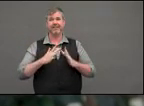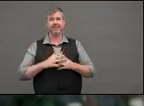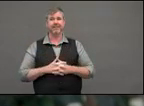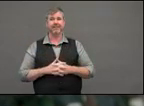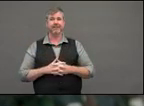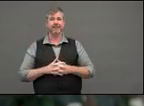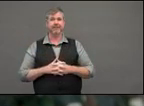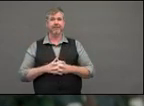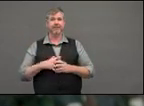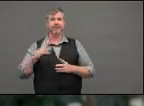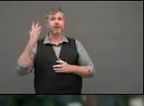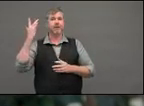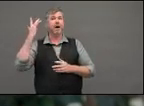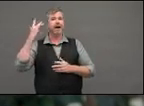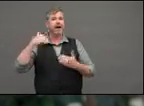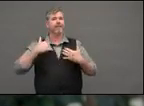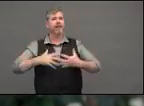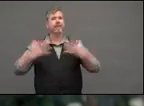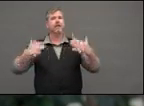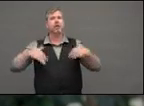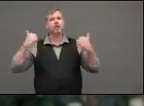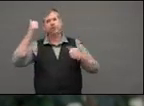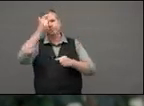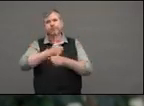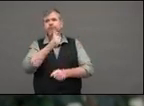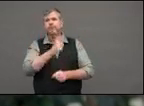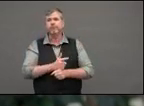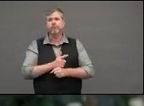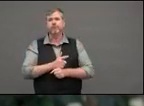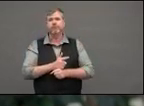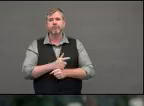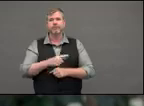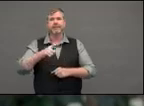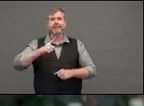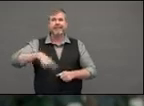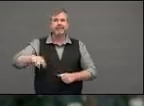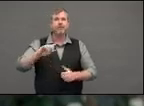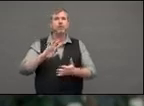also might be doing school online and so it's going to be